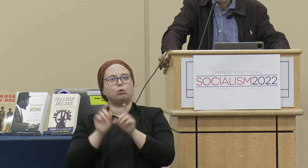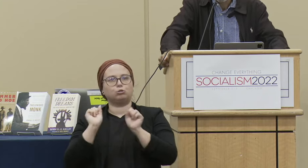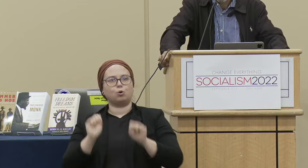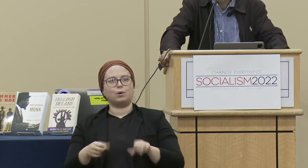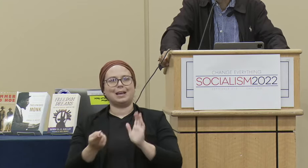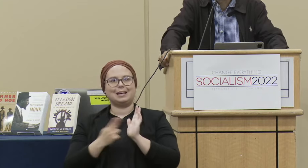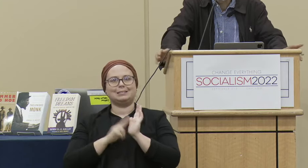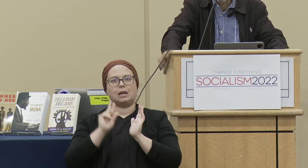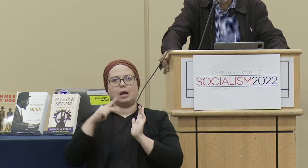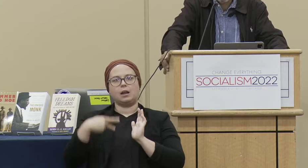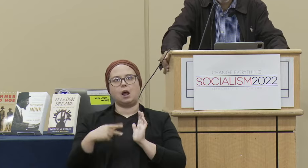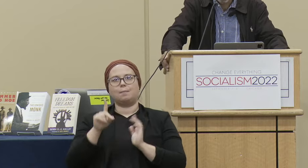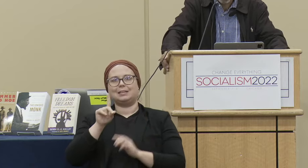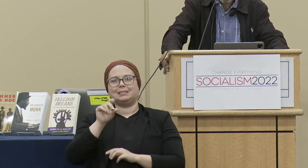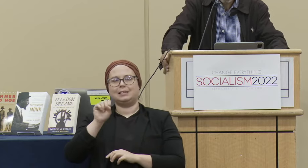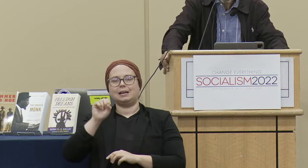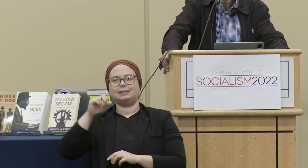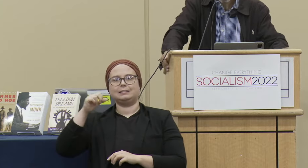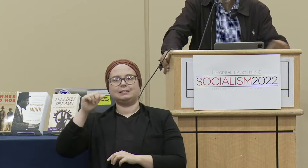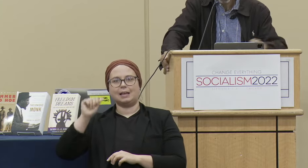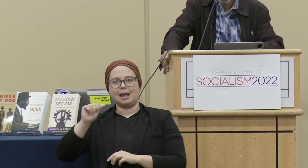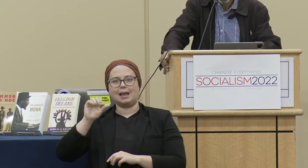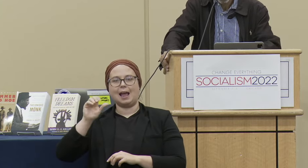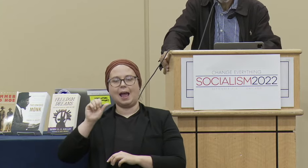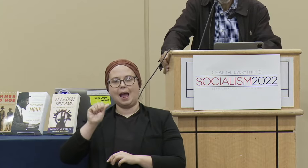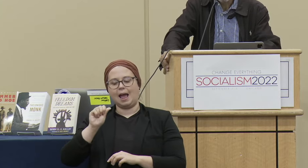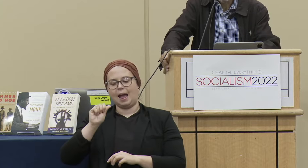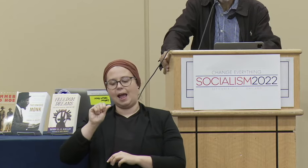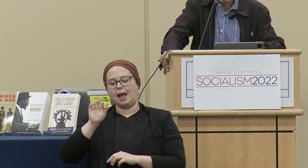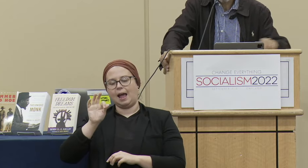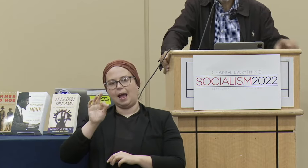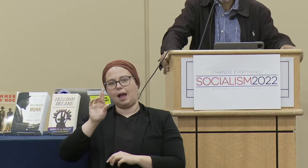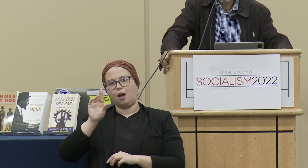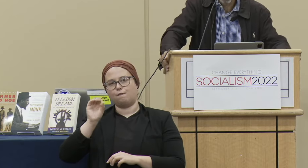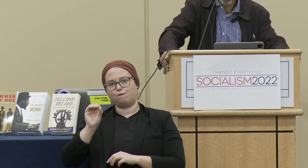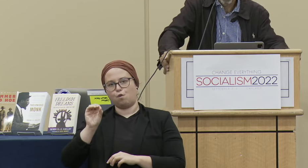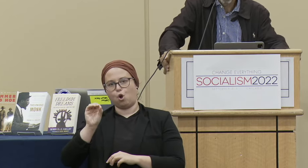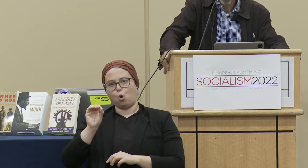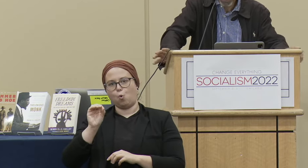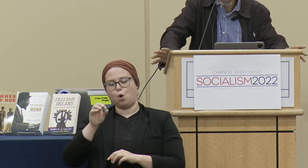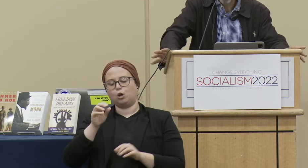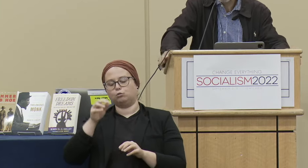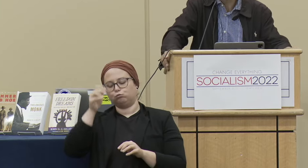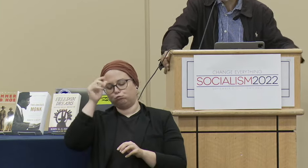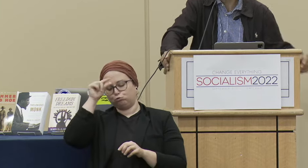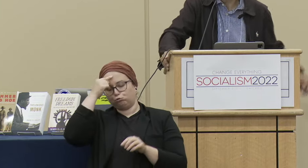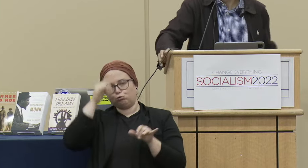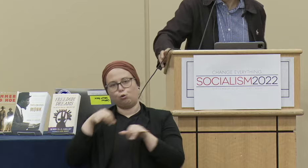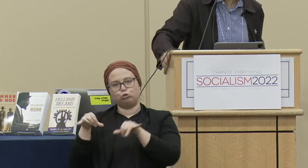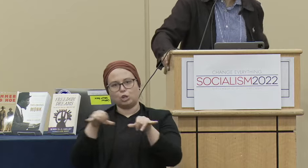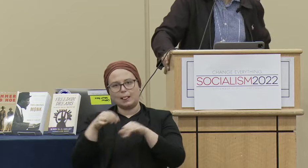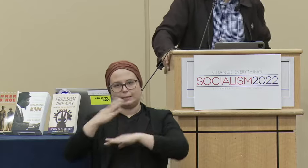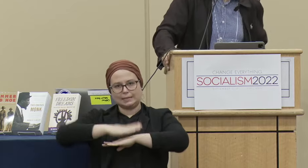jackson@Gmail. com. And you can also sign up at the DSA afro